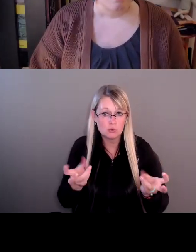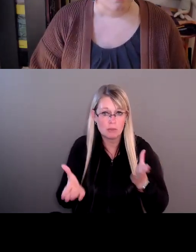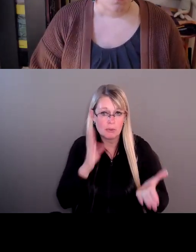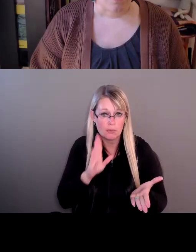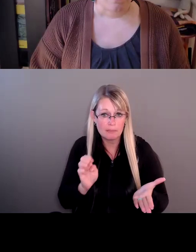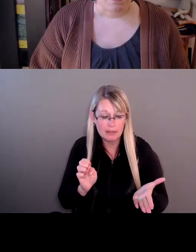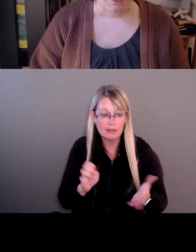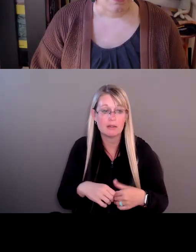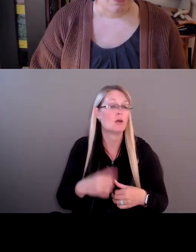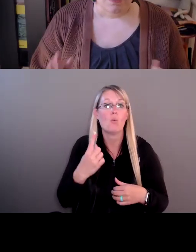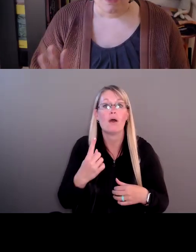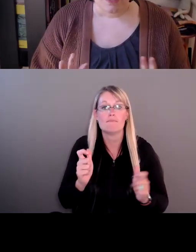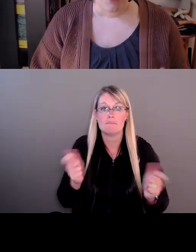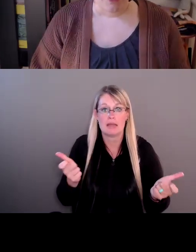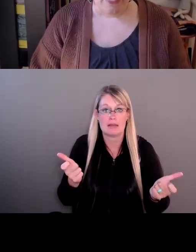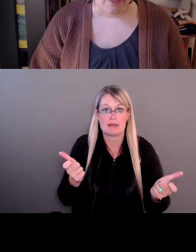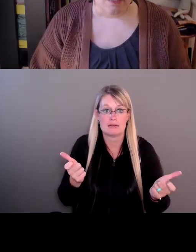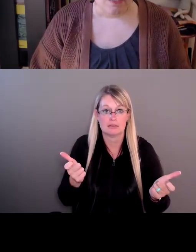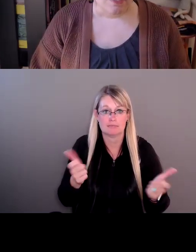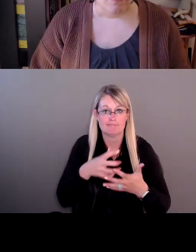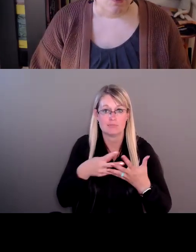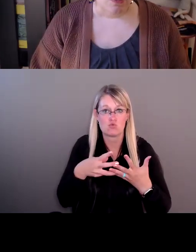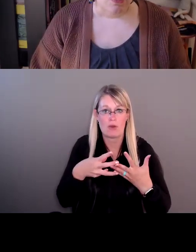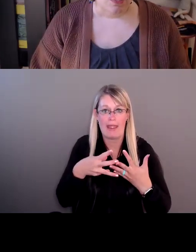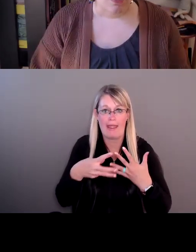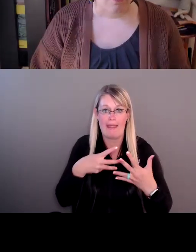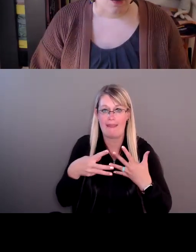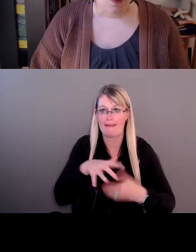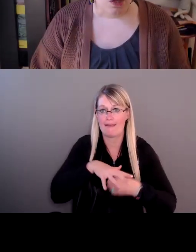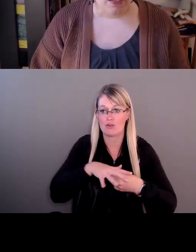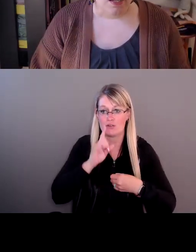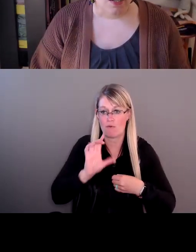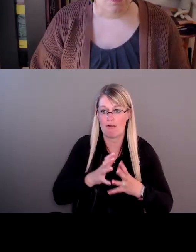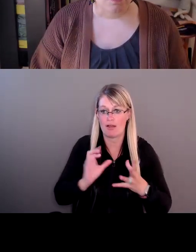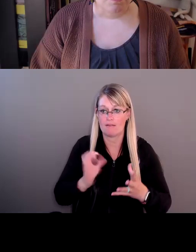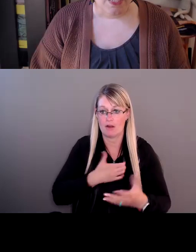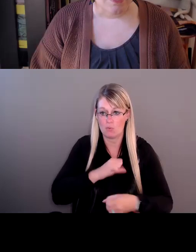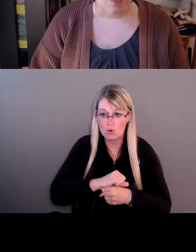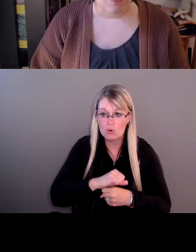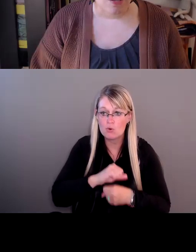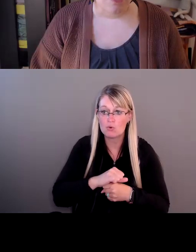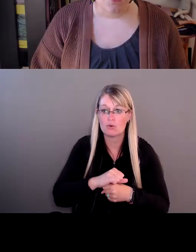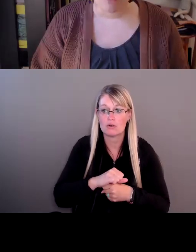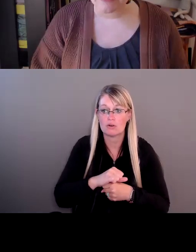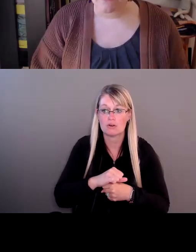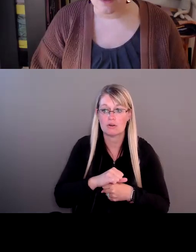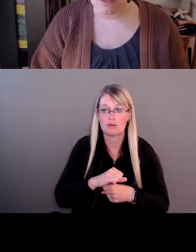It's one of the big kind of gray areas for a lot of our work, and it is also really difficult to